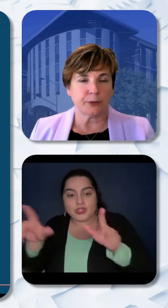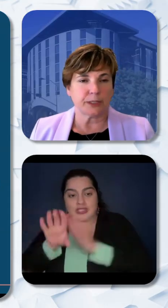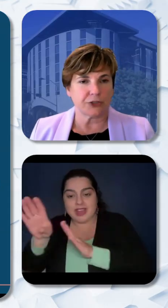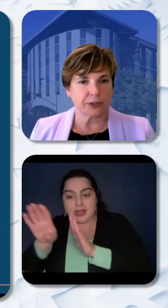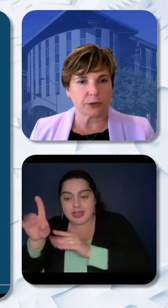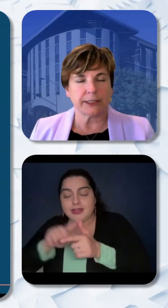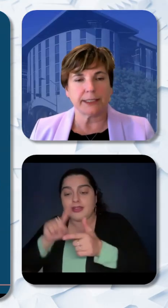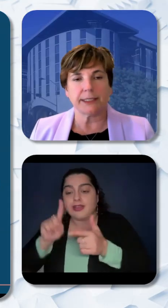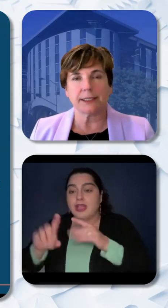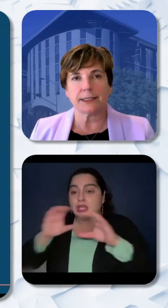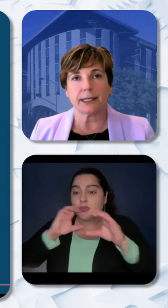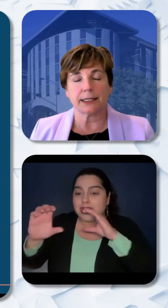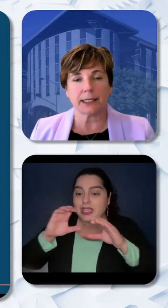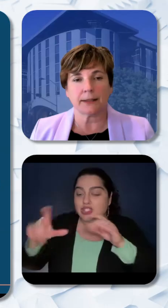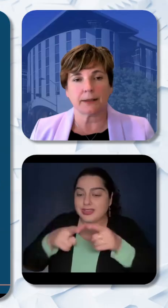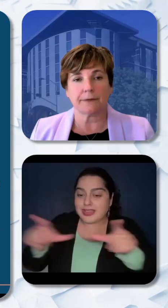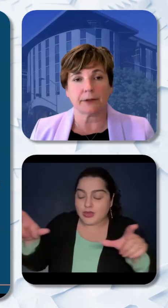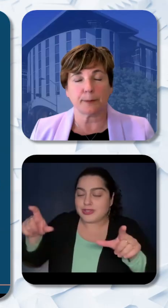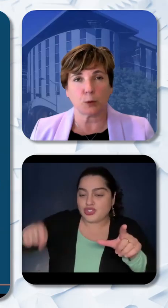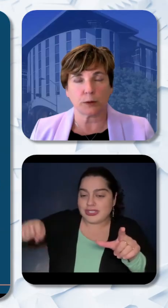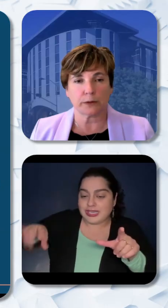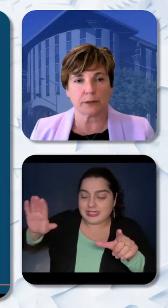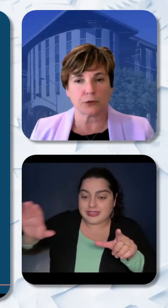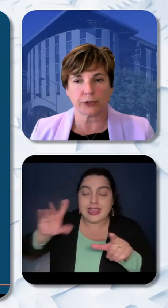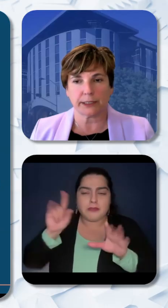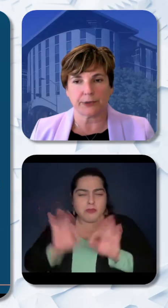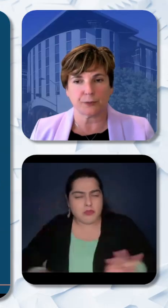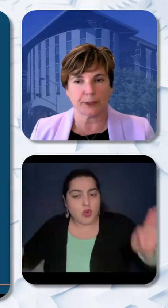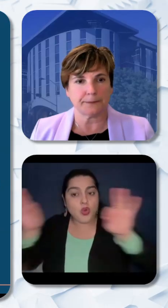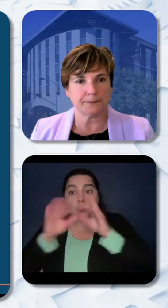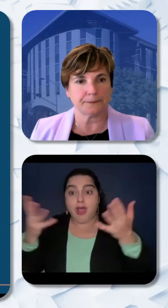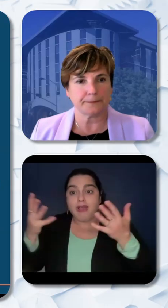communication learning needs, and again, very important, social engagement.